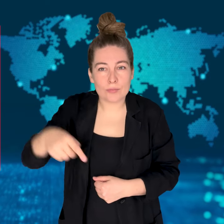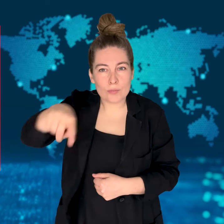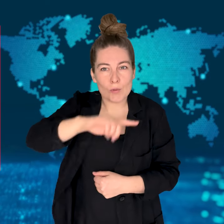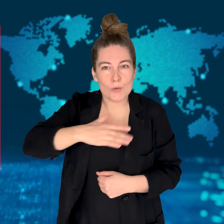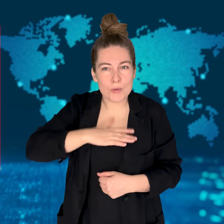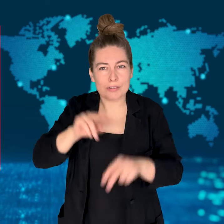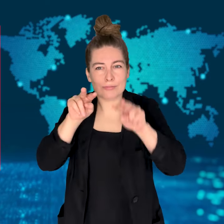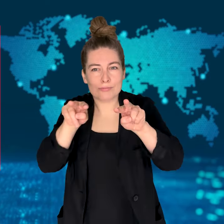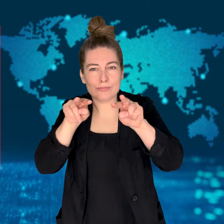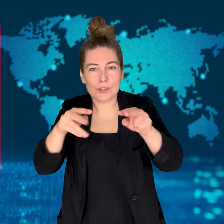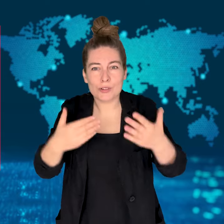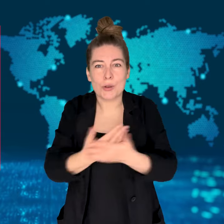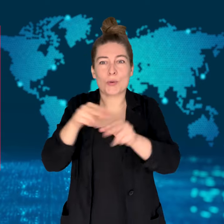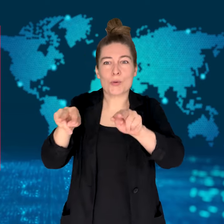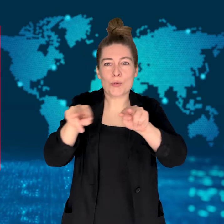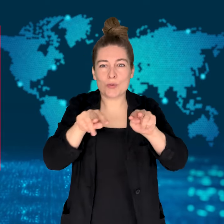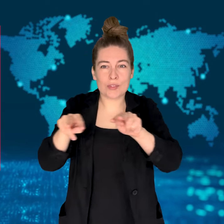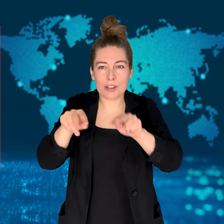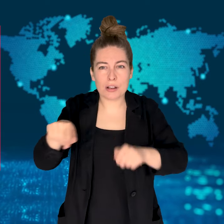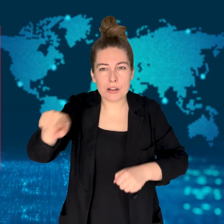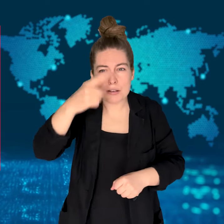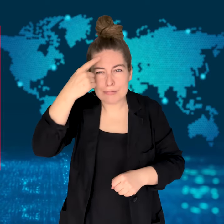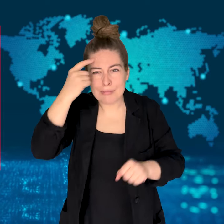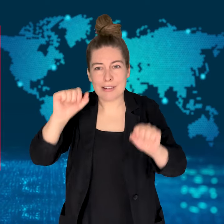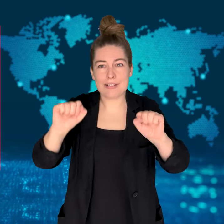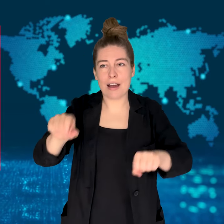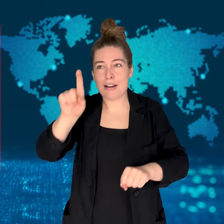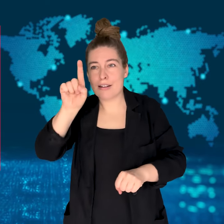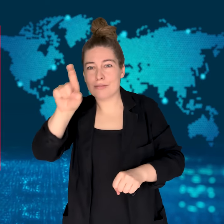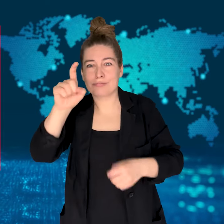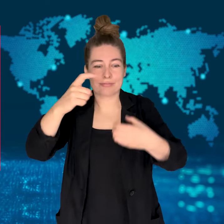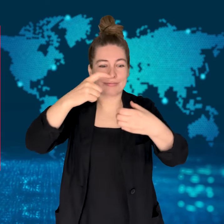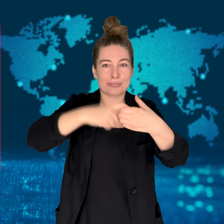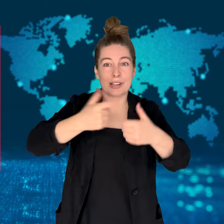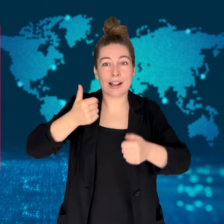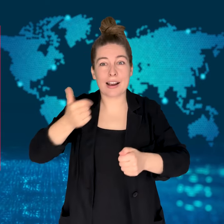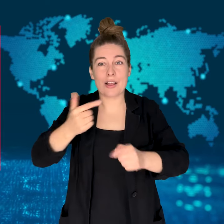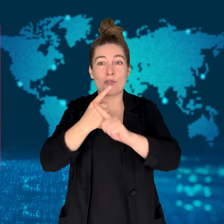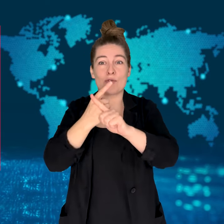Don't forget to subscribe, like, and follow H3 World TV to